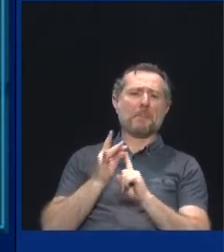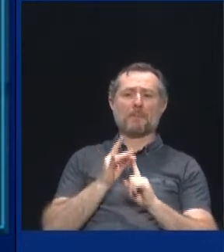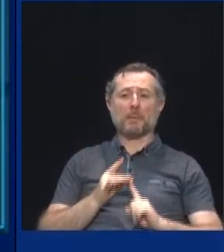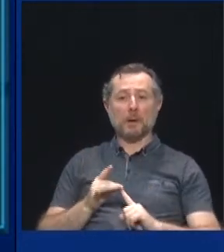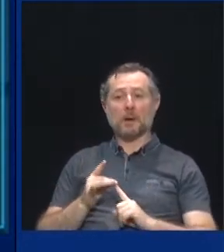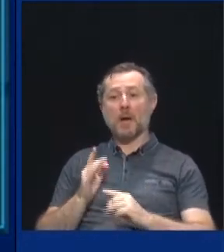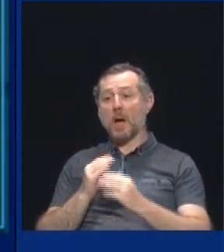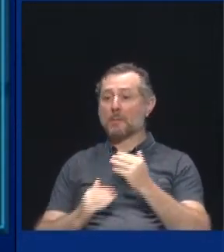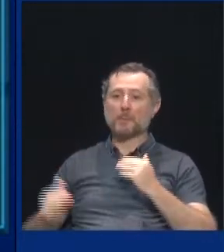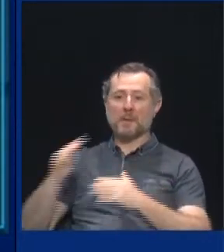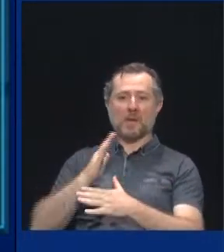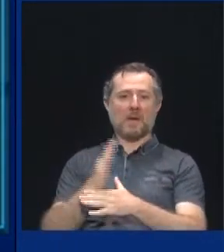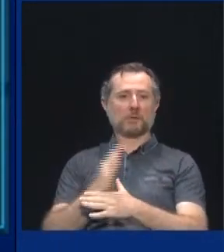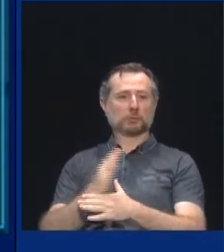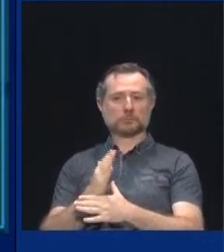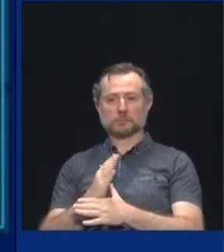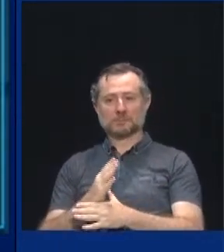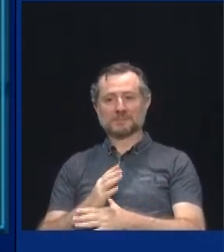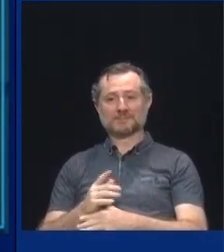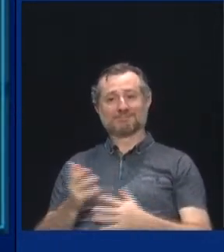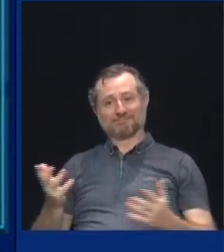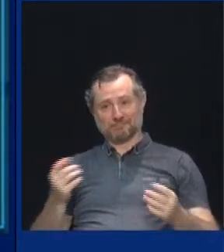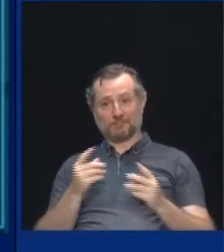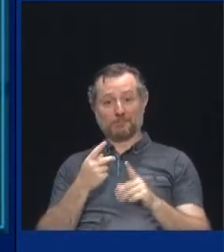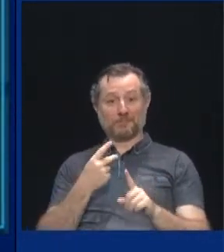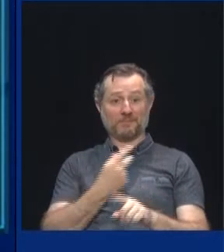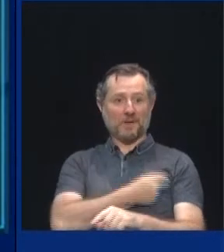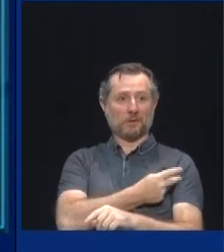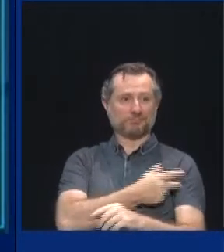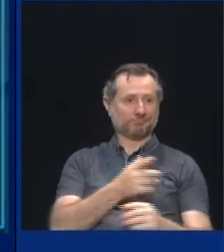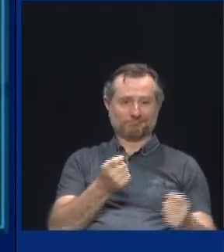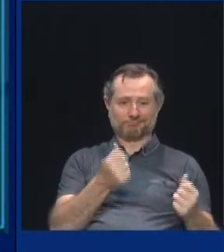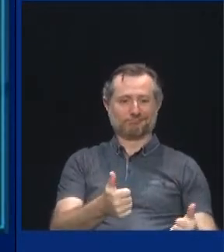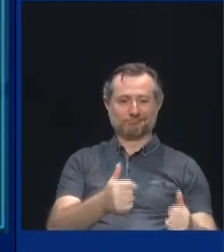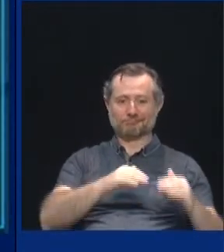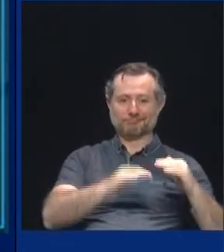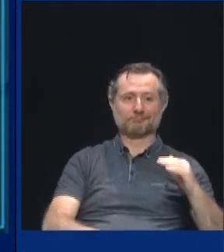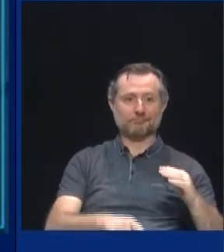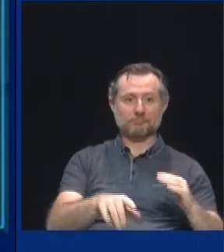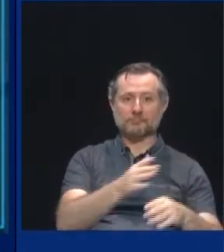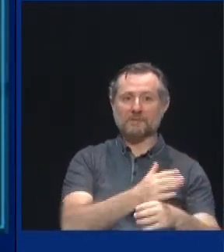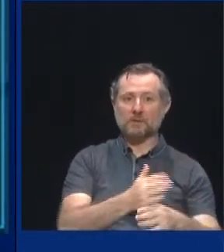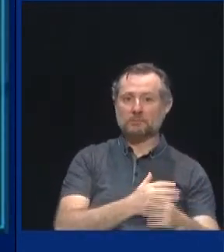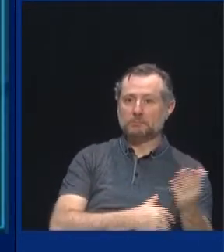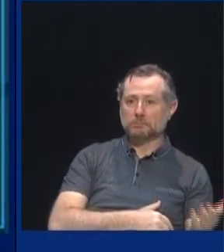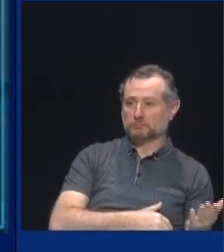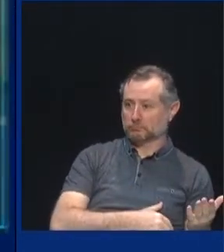ONLY ABOUT 6.7% OF THE STATE HAS NEW POSITIVE CASES ABOVE THE